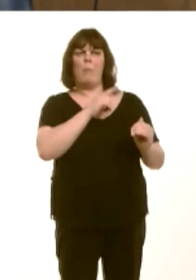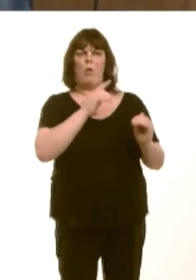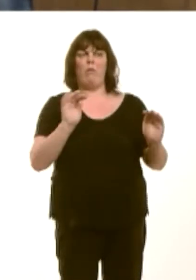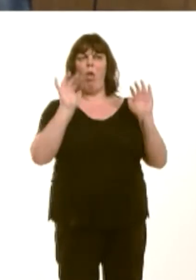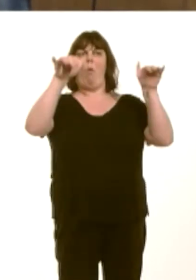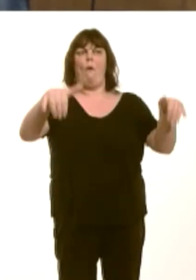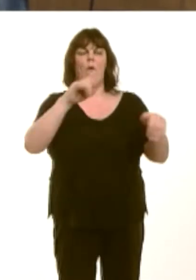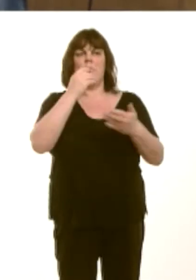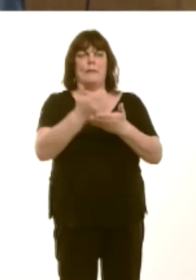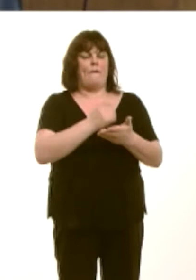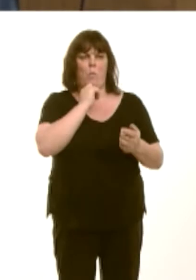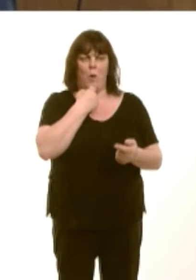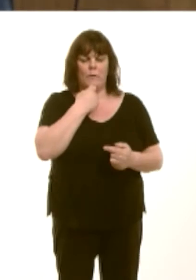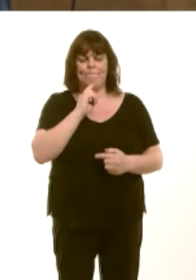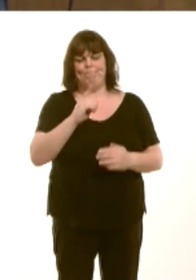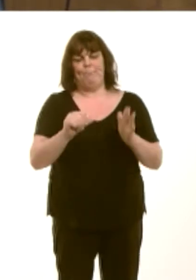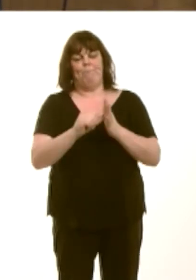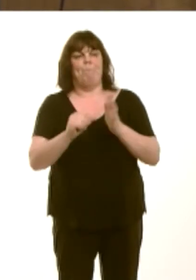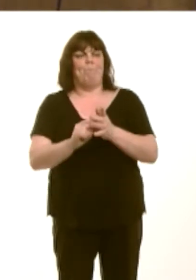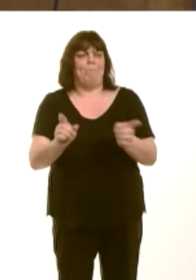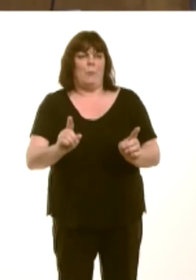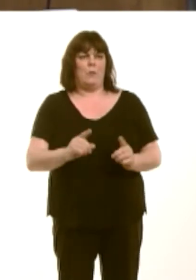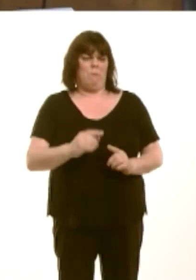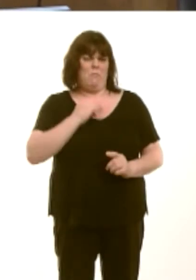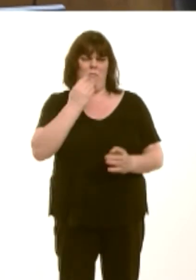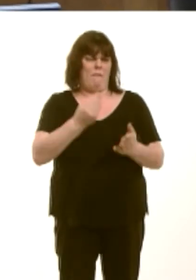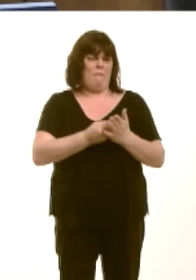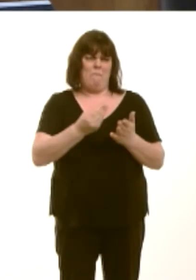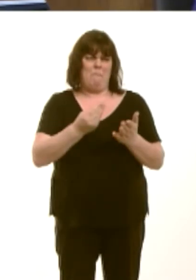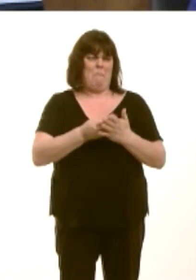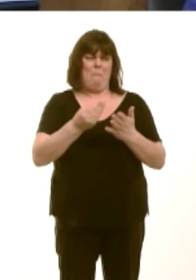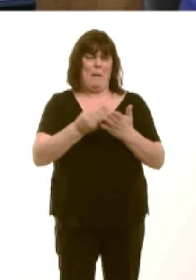The fundamental problem is that there isnít enough money thatís been set aside in order